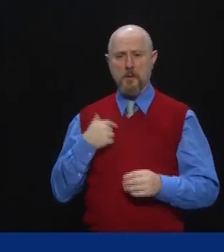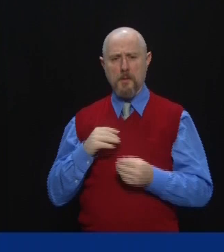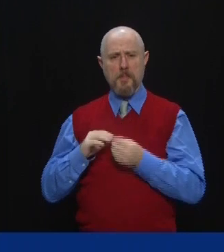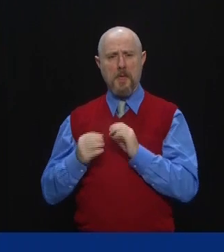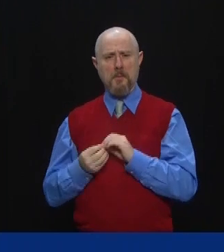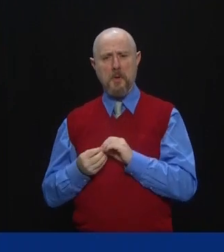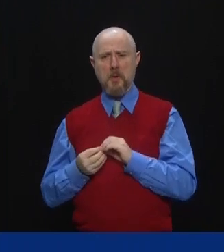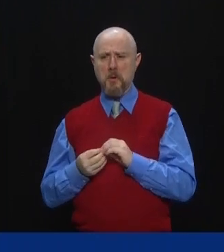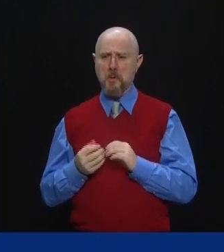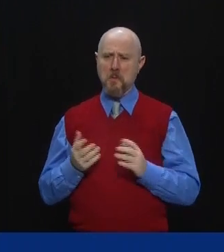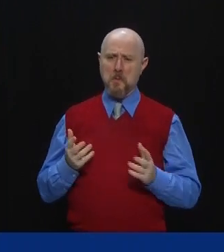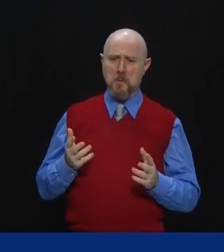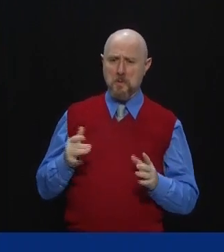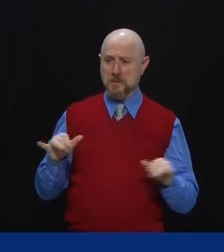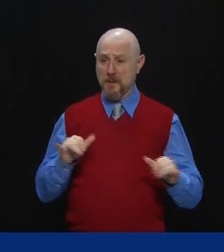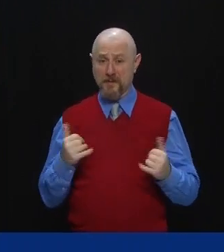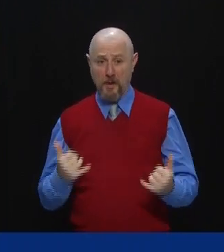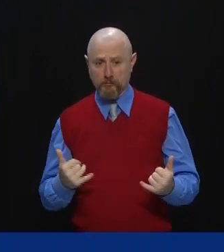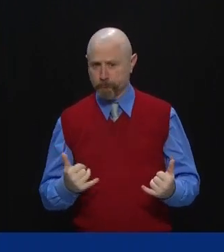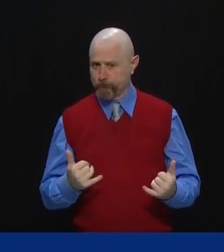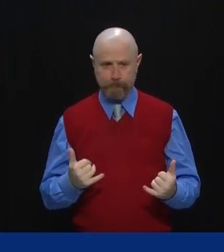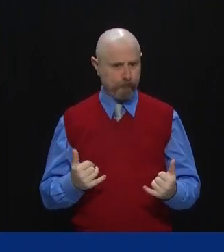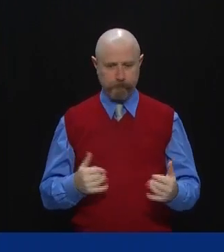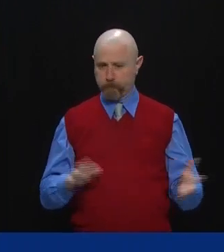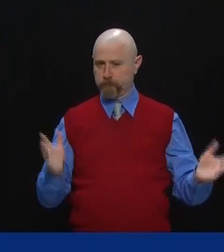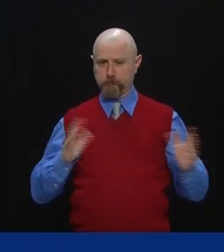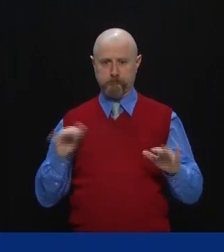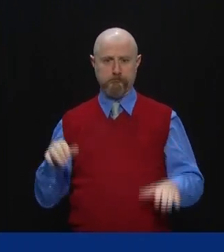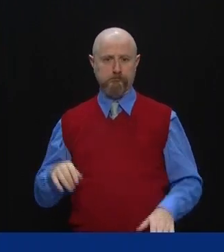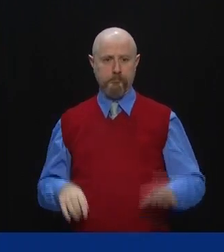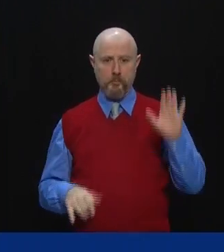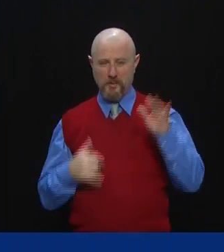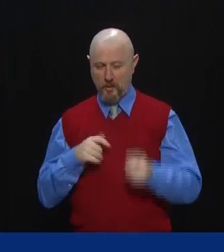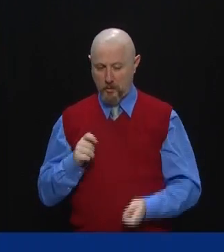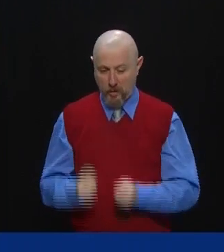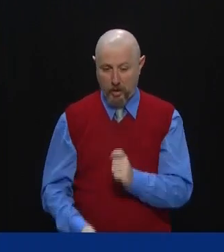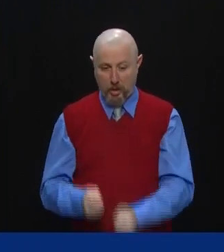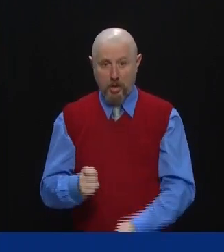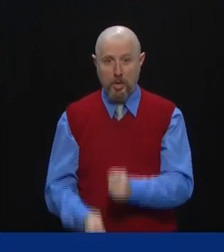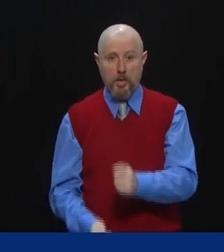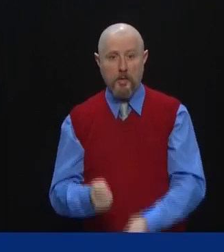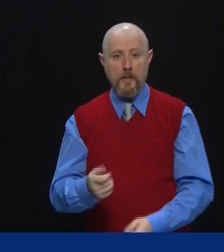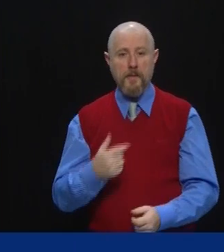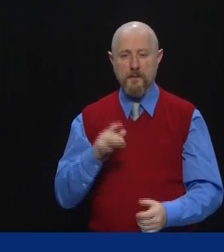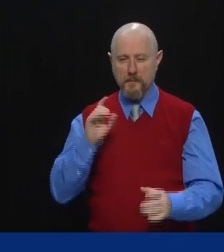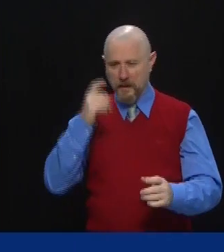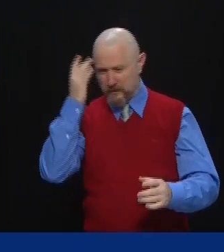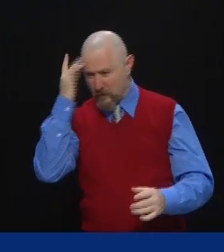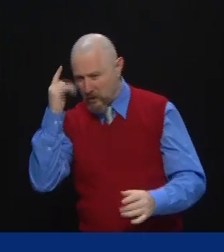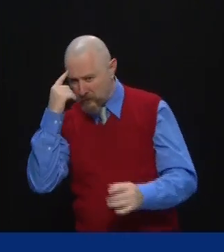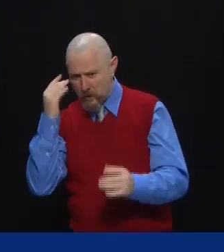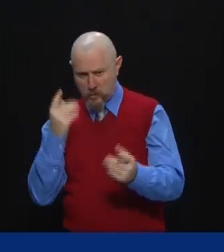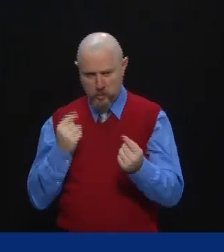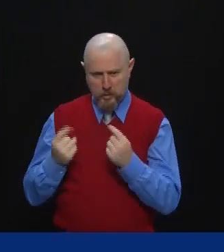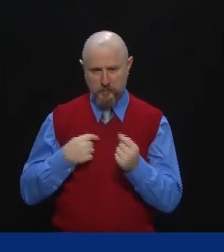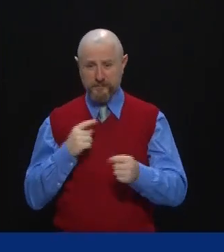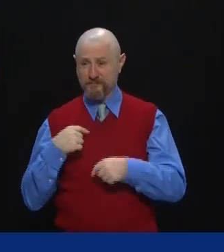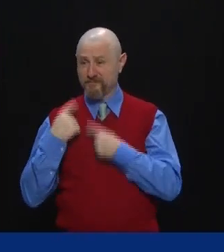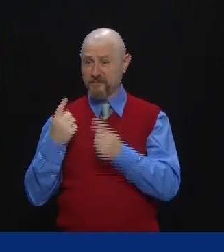QUICKLY. ONE MONTH AGO THE NUMBERS DID NOT SHOW THE SCENARIO WE'RE